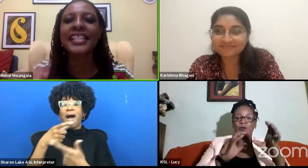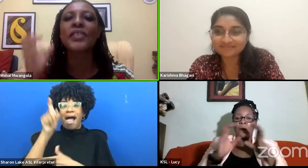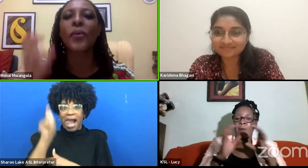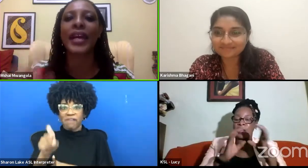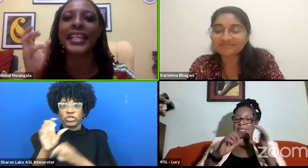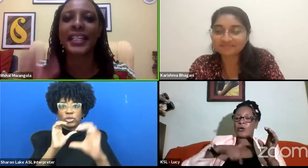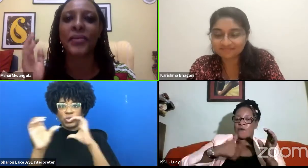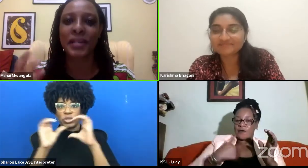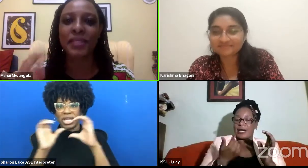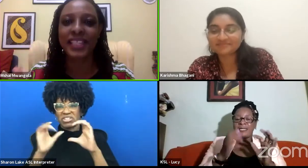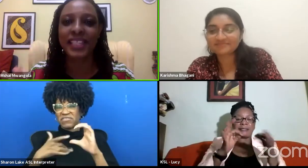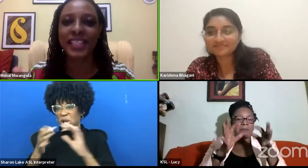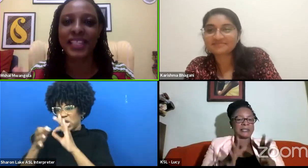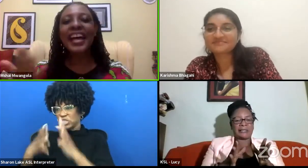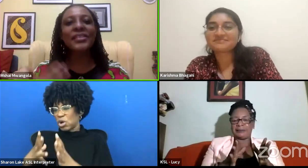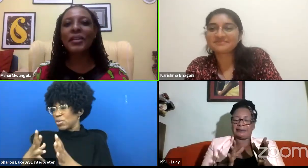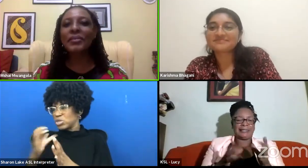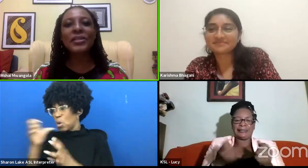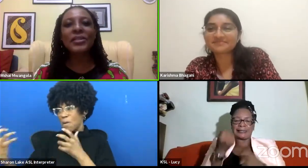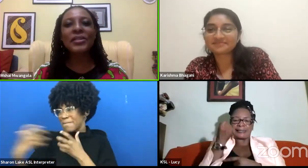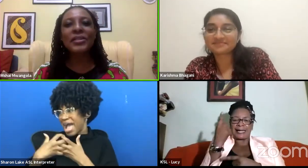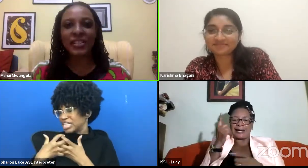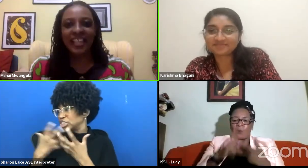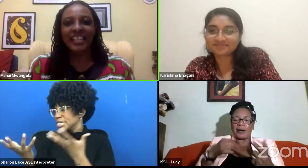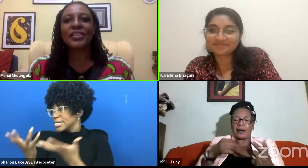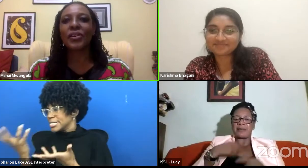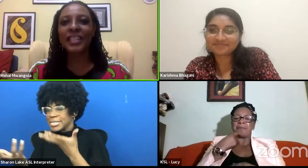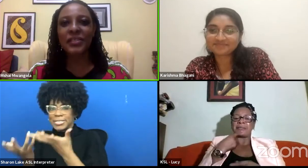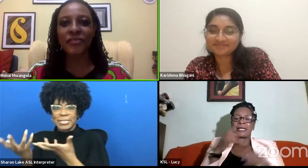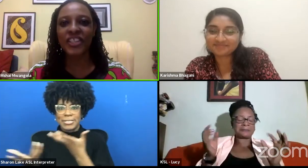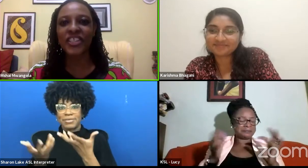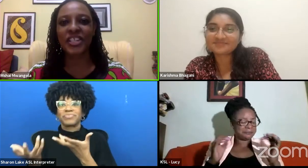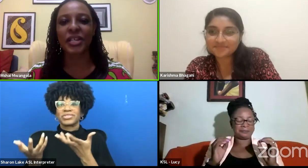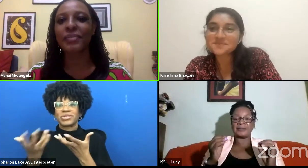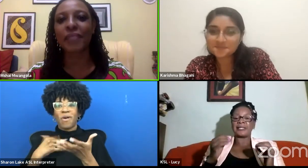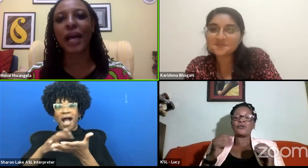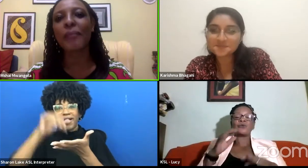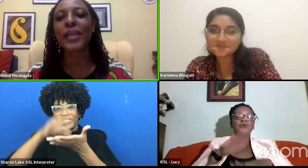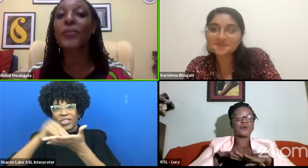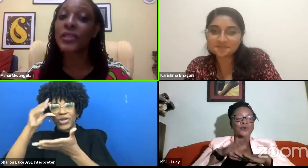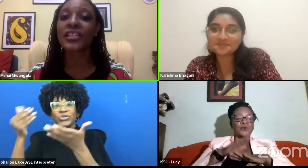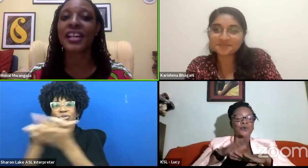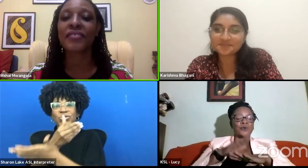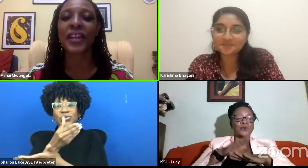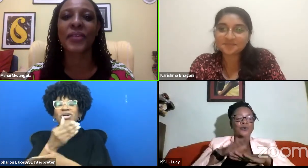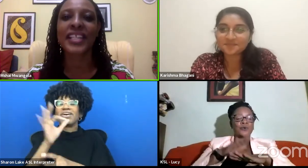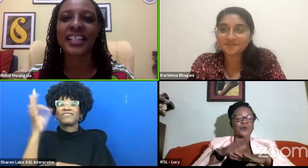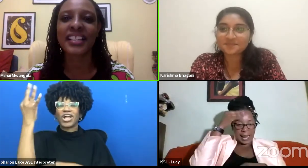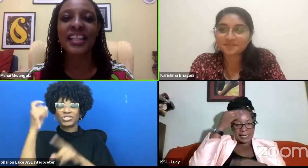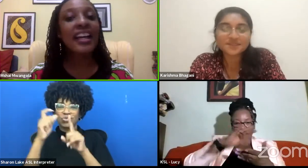isn't quite getting what I'm saying. And so it was great because I learned all these French terms that perhaps I would not have otherwise learned.